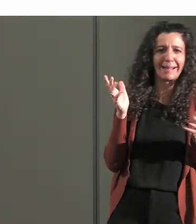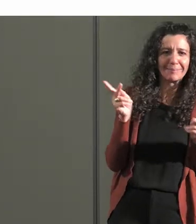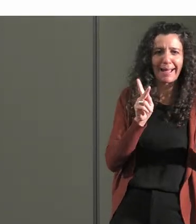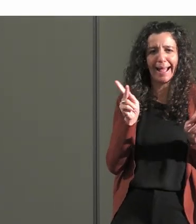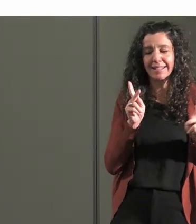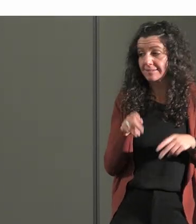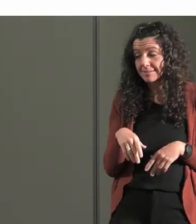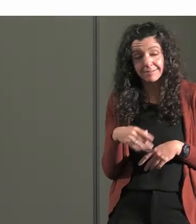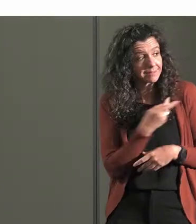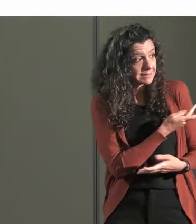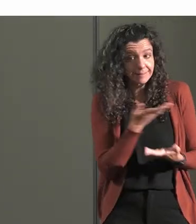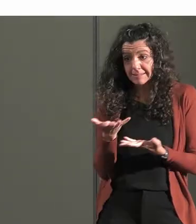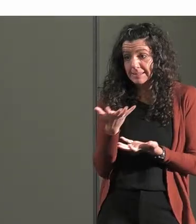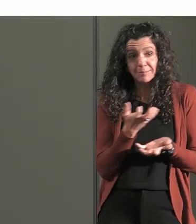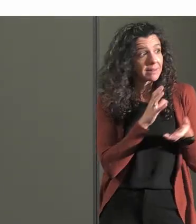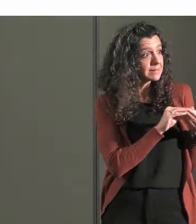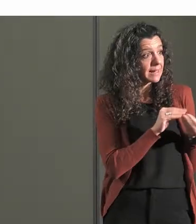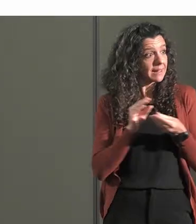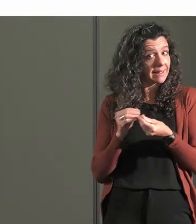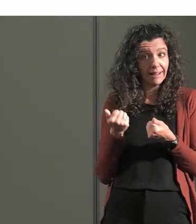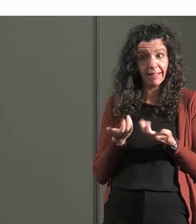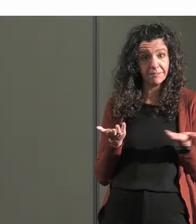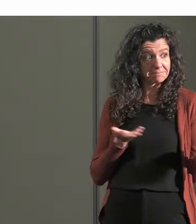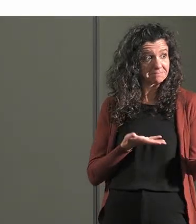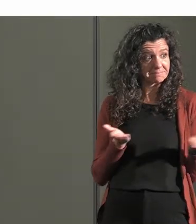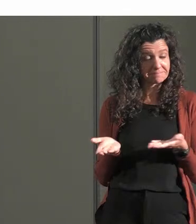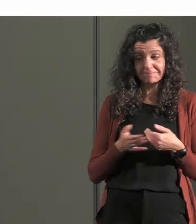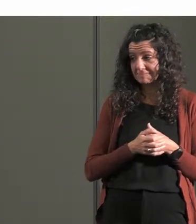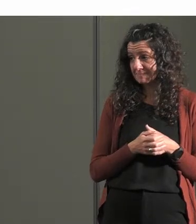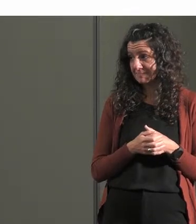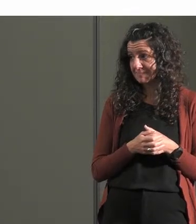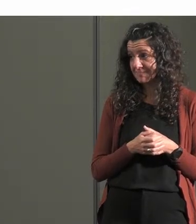after care karaoke. And Jonathan and Perrin you like to